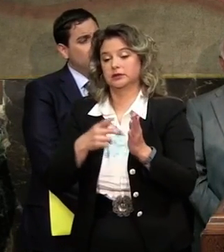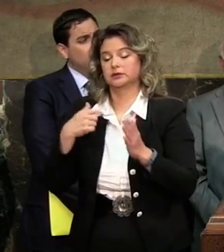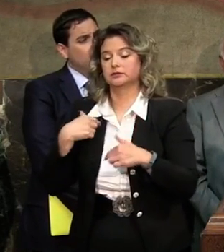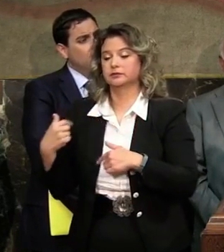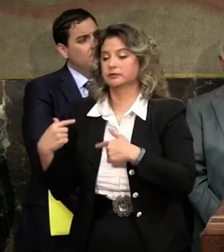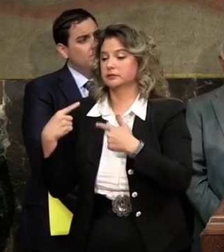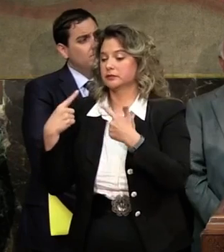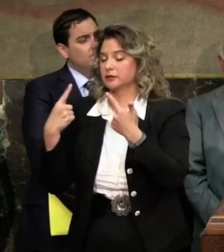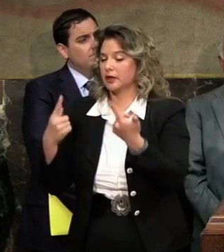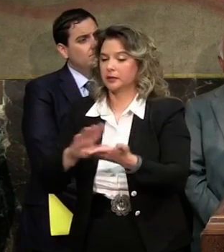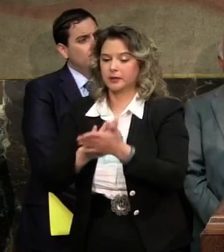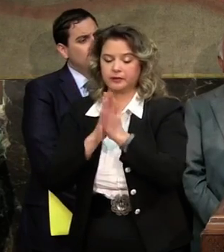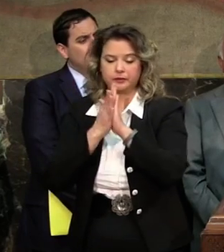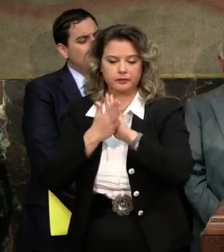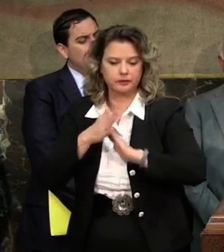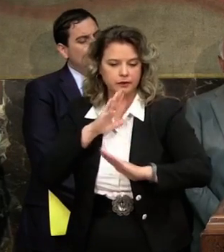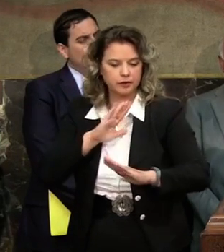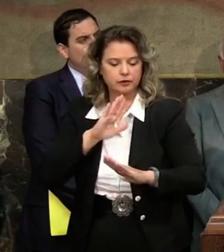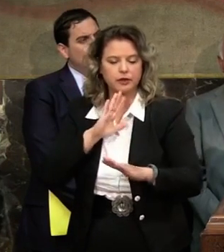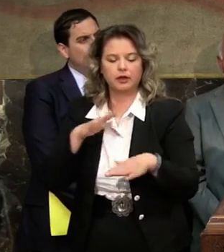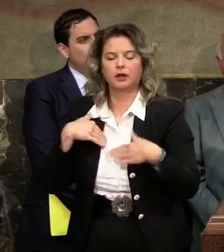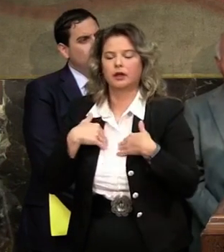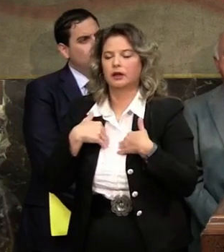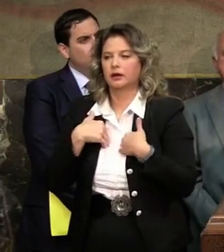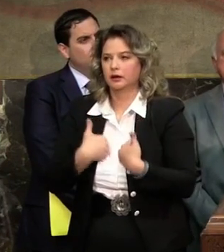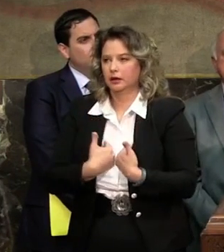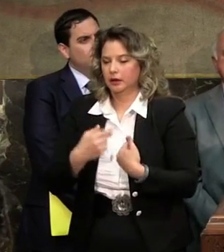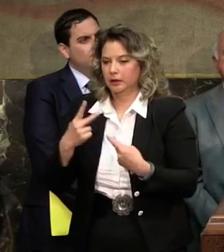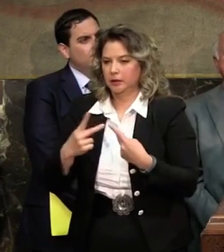of having people come into my Jail and